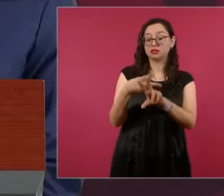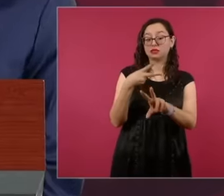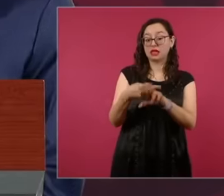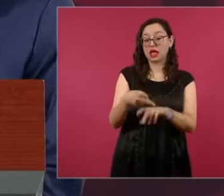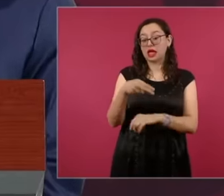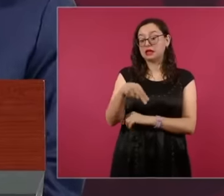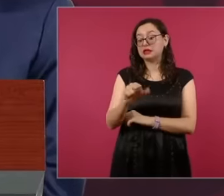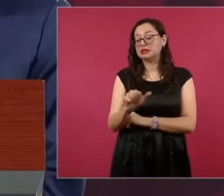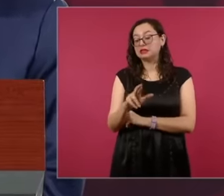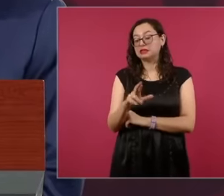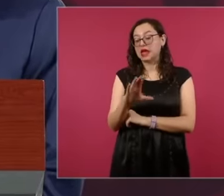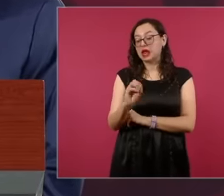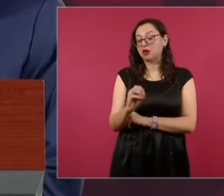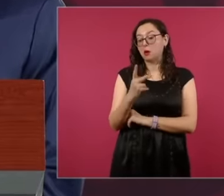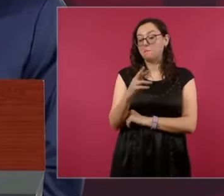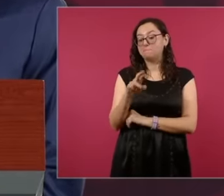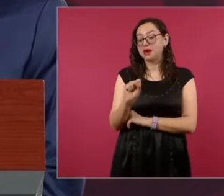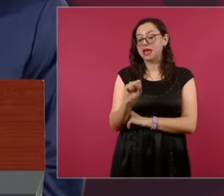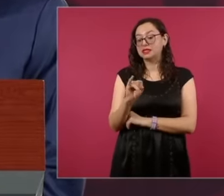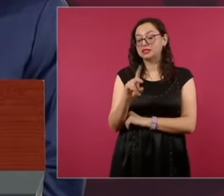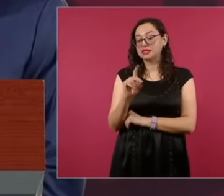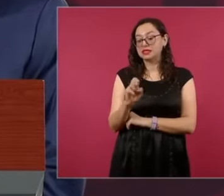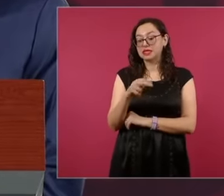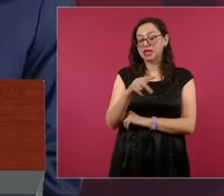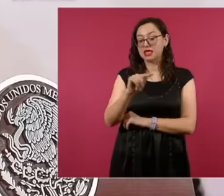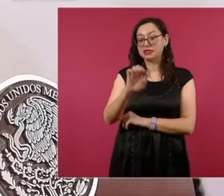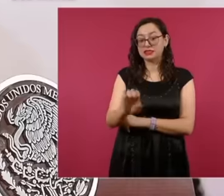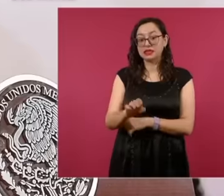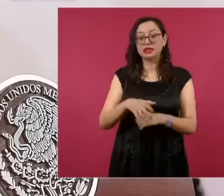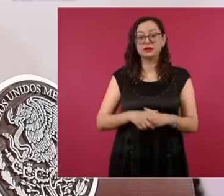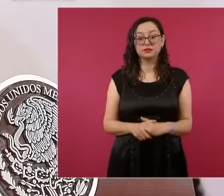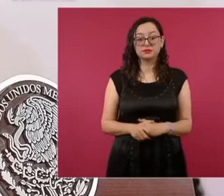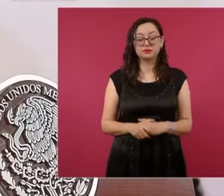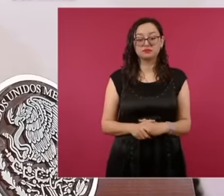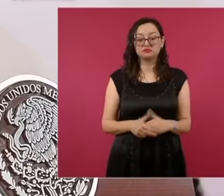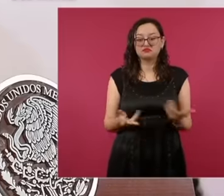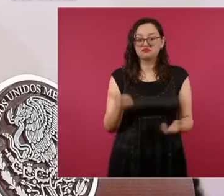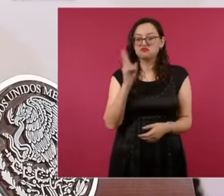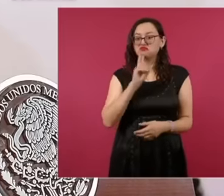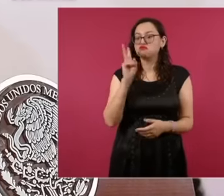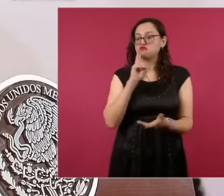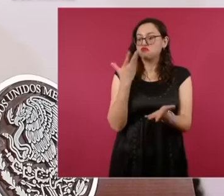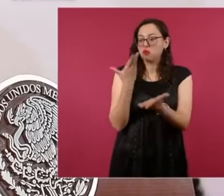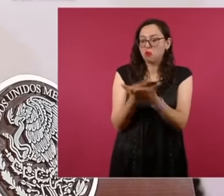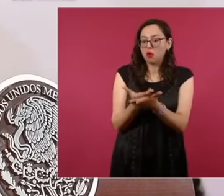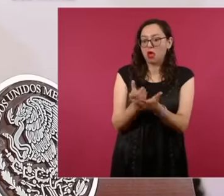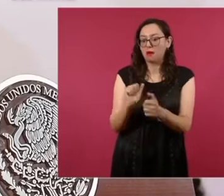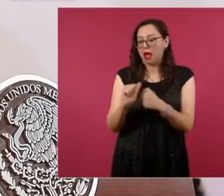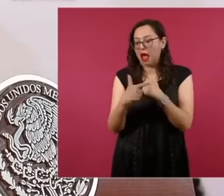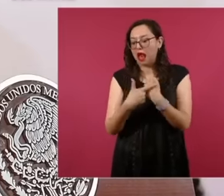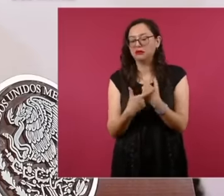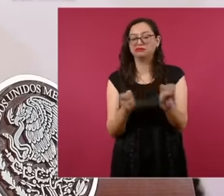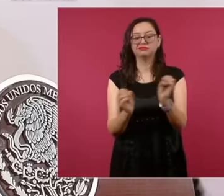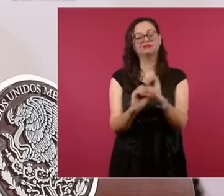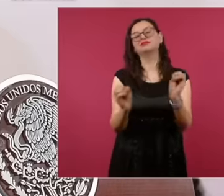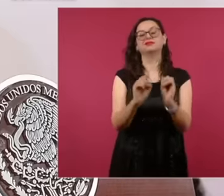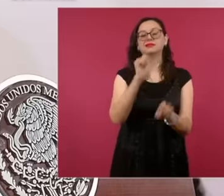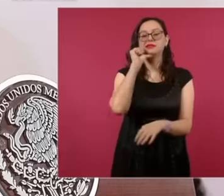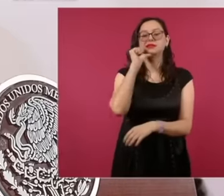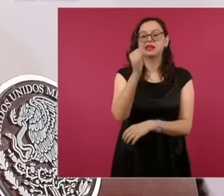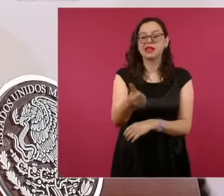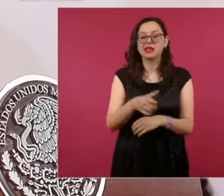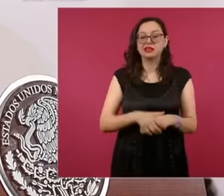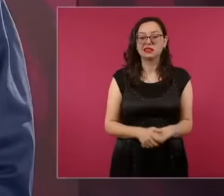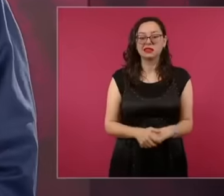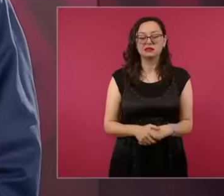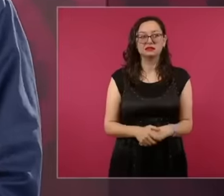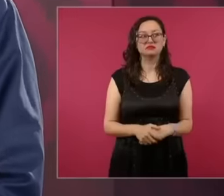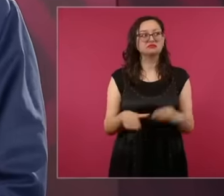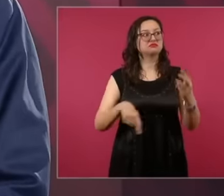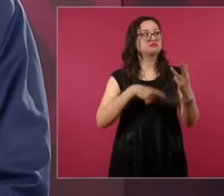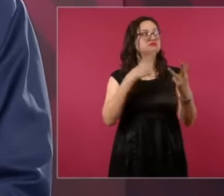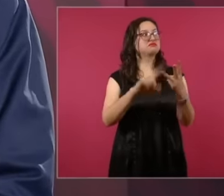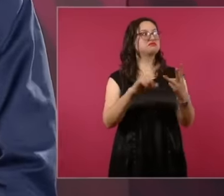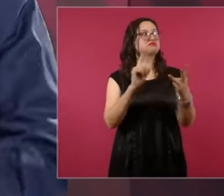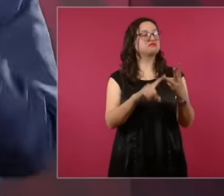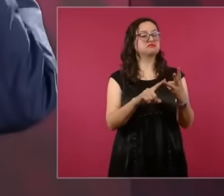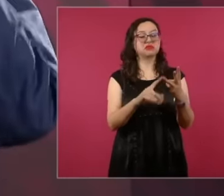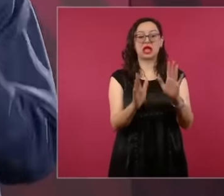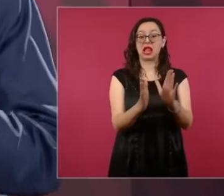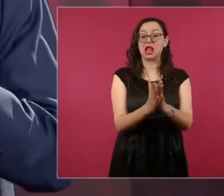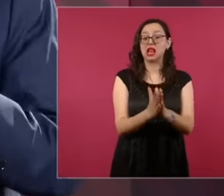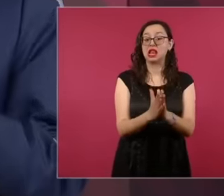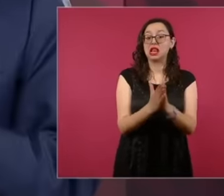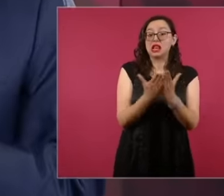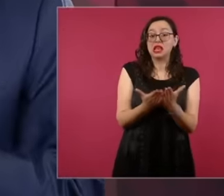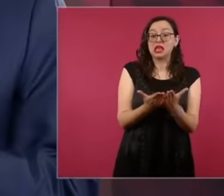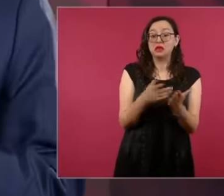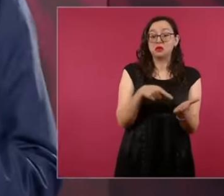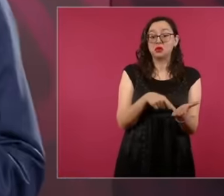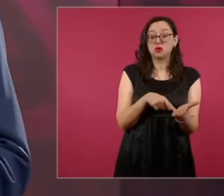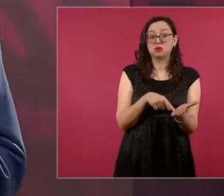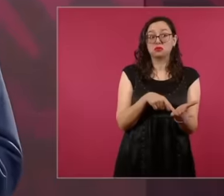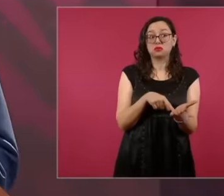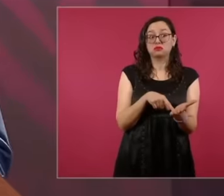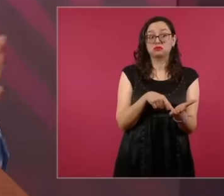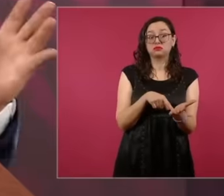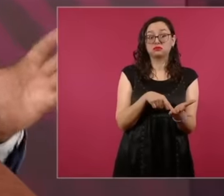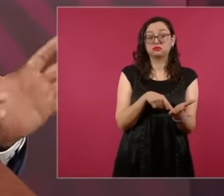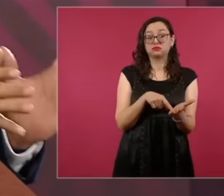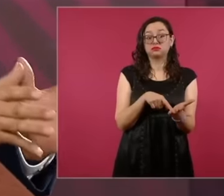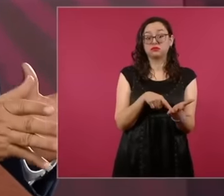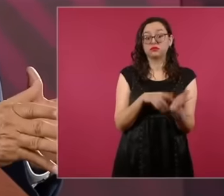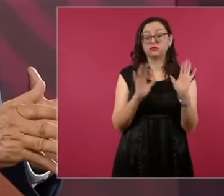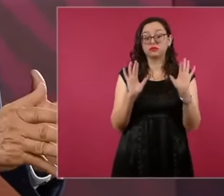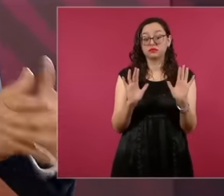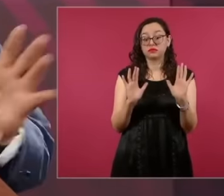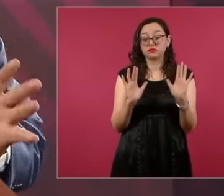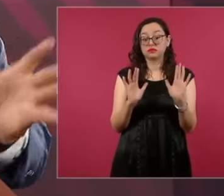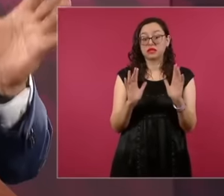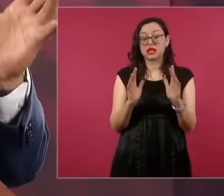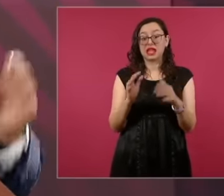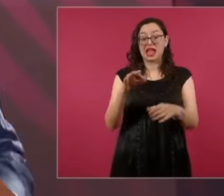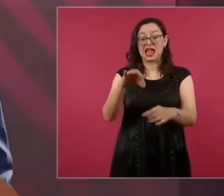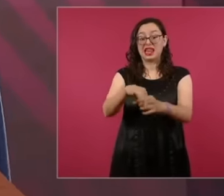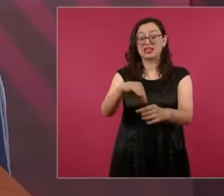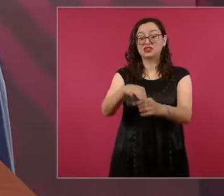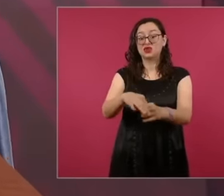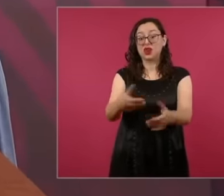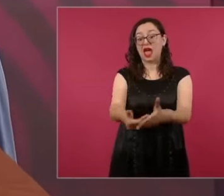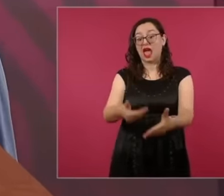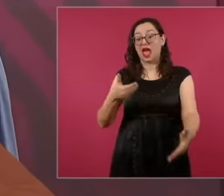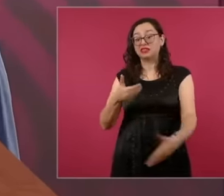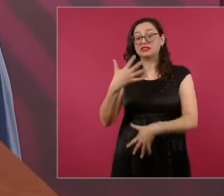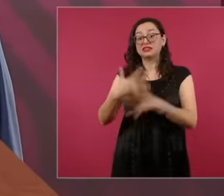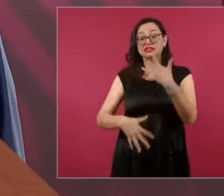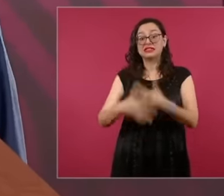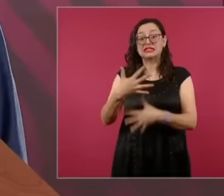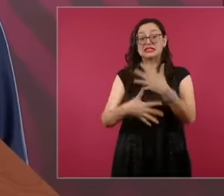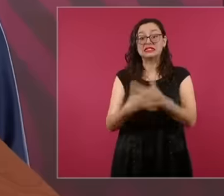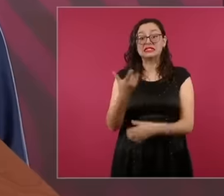Without proof of anything a book coincidentally 15 days before the elections without a single